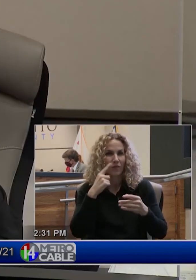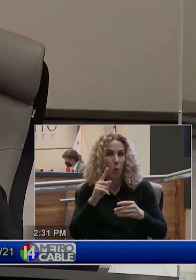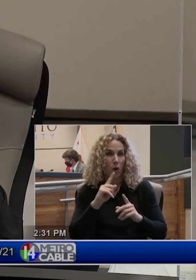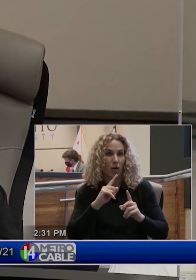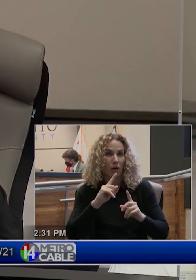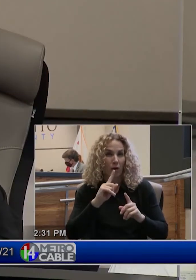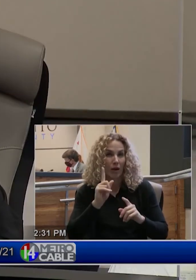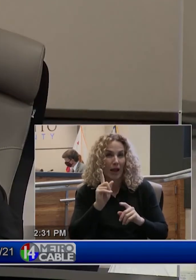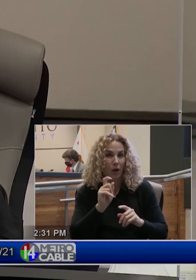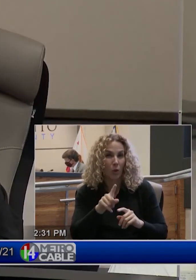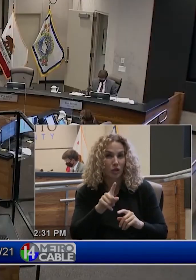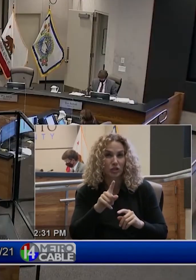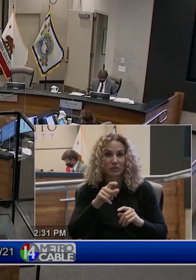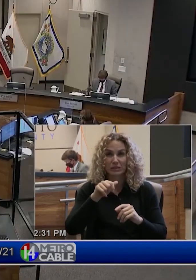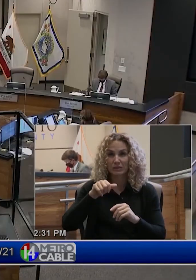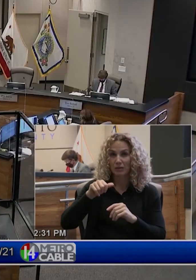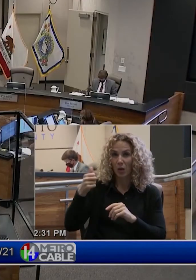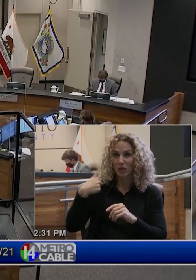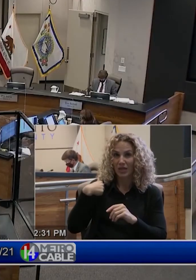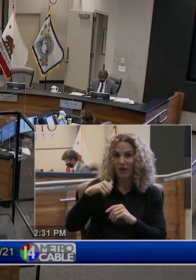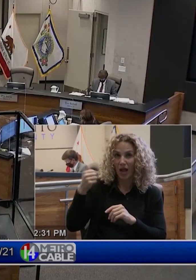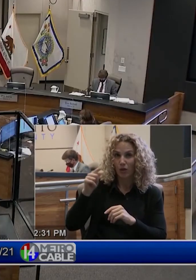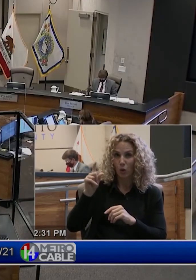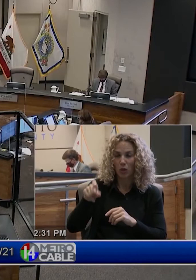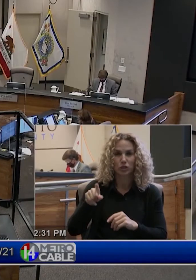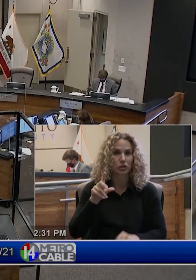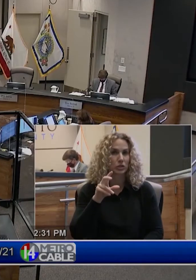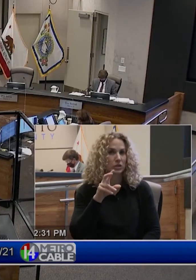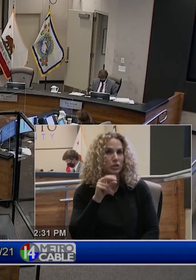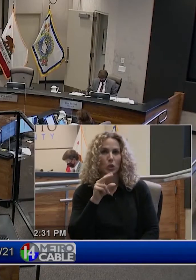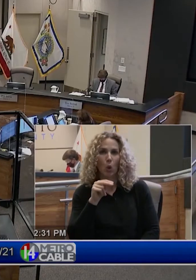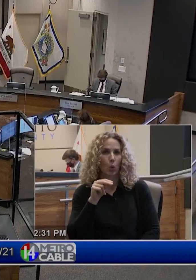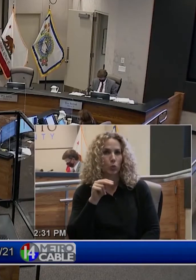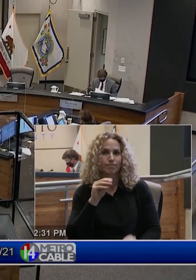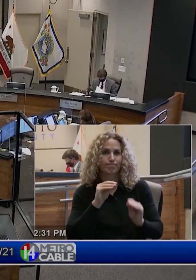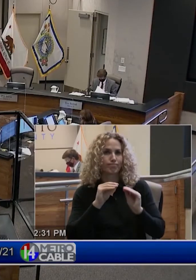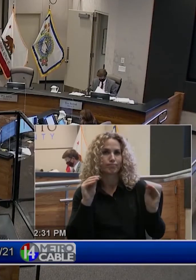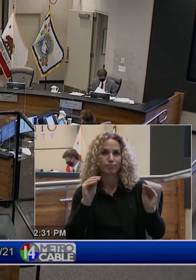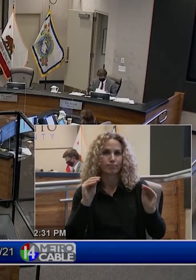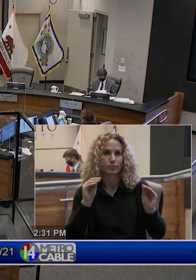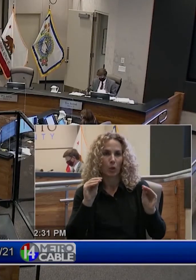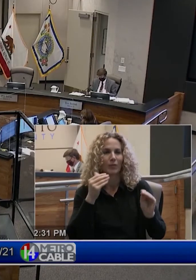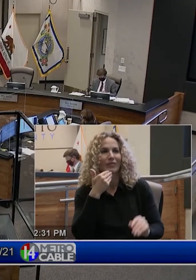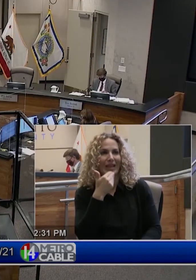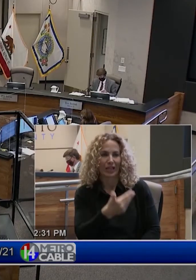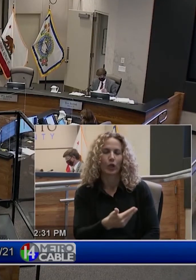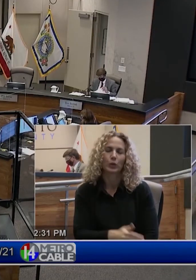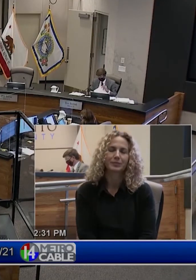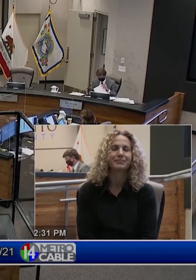I DID NOT SEE SUPERVISORS WITH QUESTIONS. WITH QUESTIONS. DO SUPERVISORS HAVE QUESTIONS? DO SUPERVISORS HAVE QUESTIONS? . . >> NOT AT THIS TIME. NOT AT THIS TIME. >> NONE FOR ME.